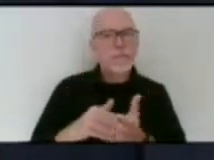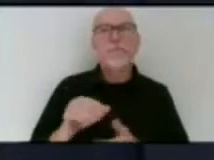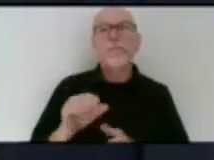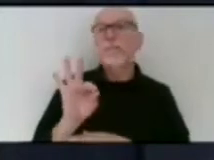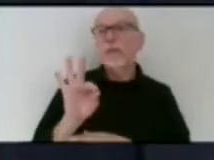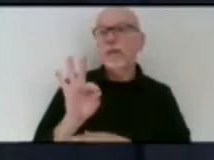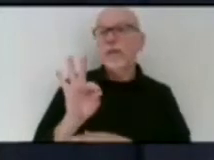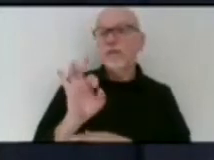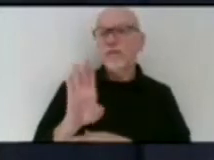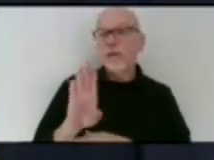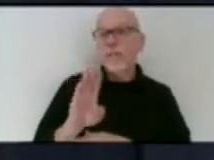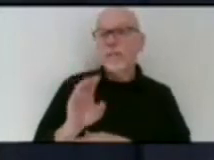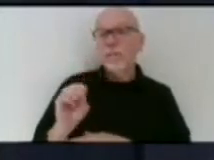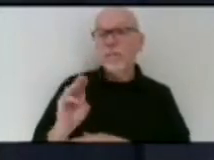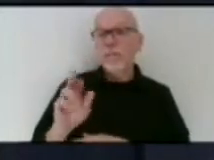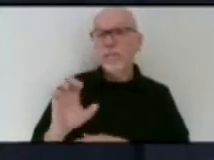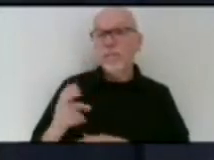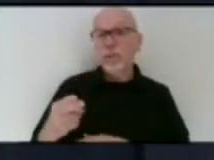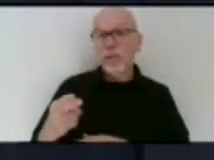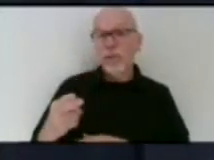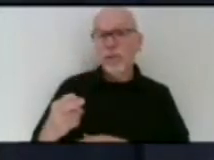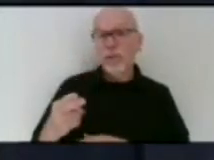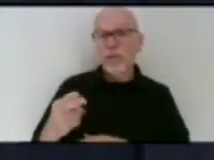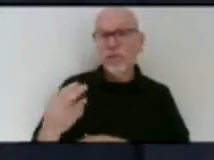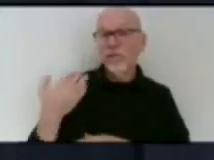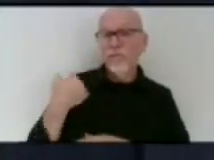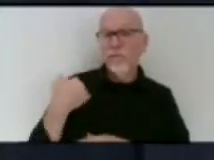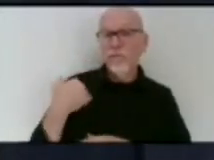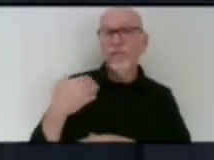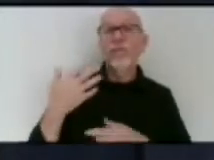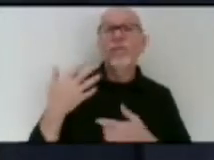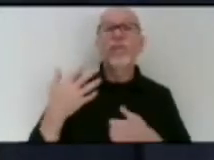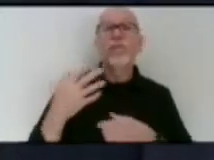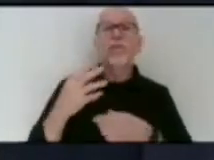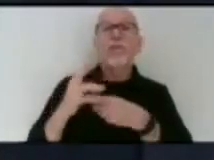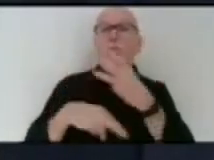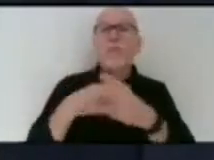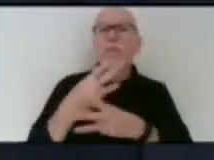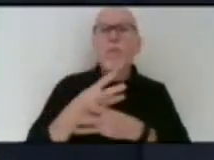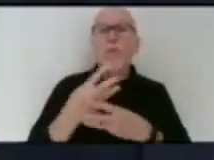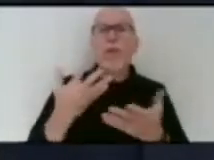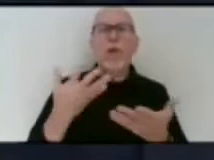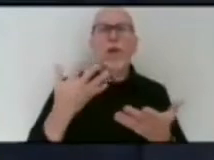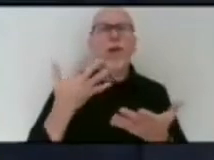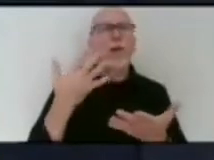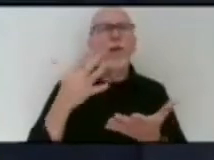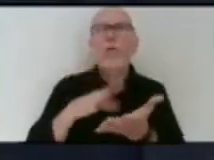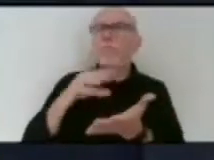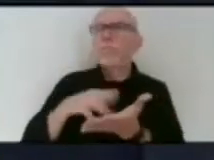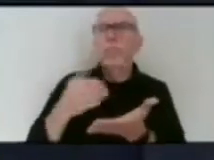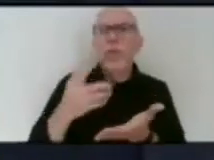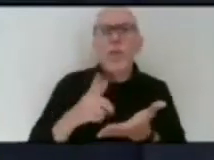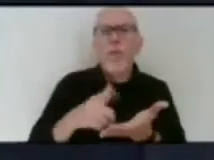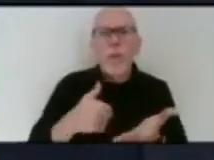March, the world didn't know a lot about how co vid 19 was transmitted.